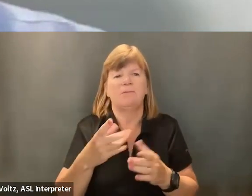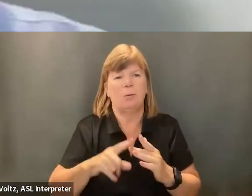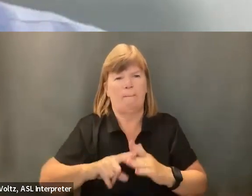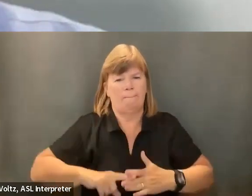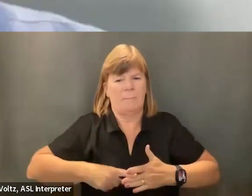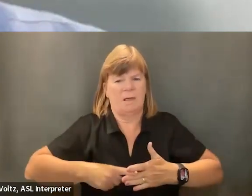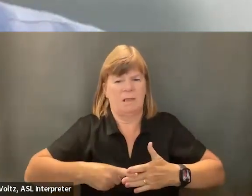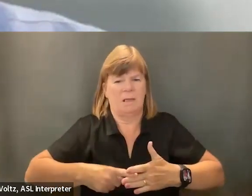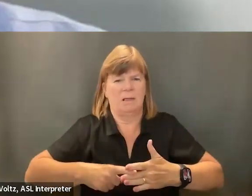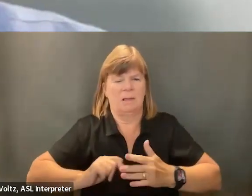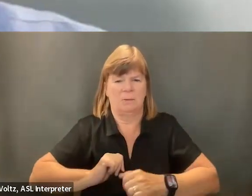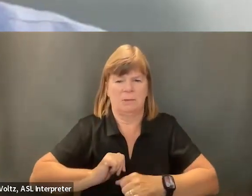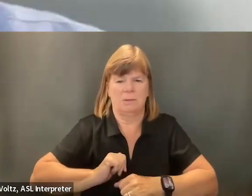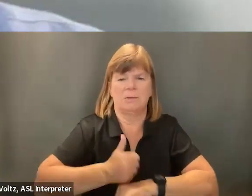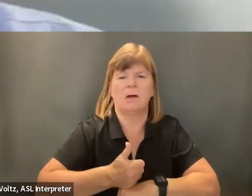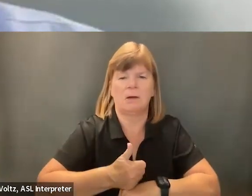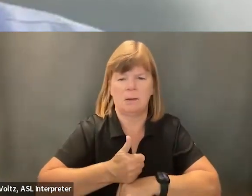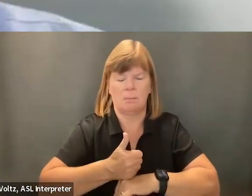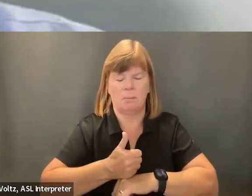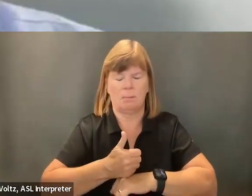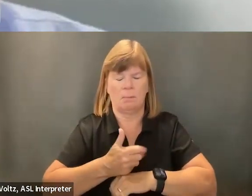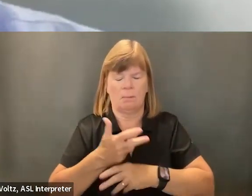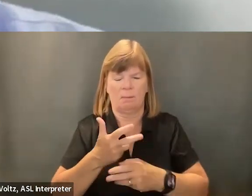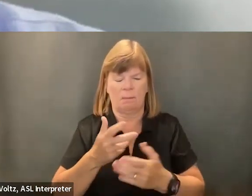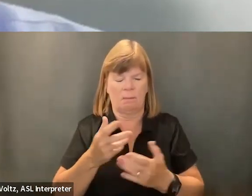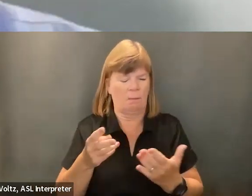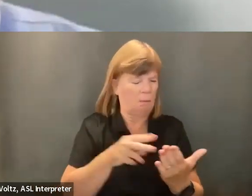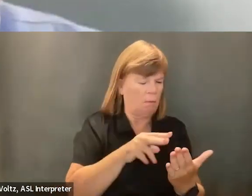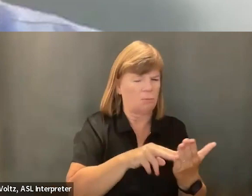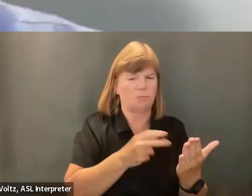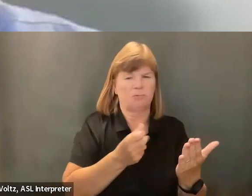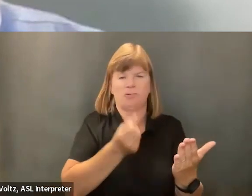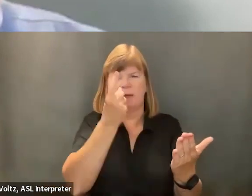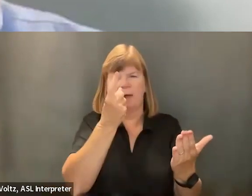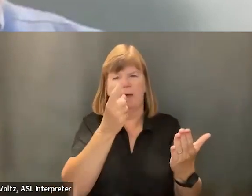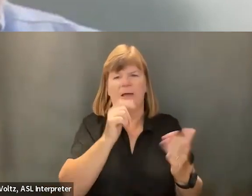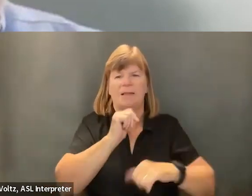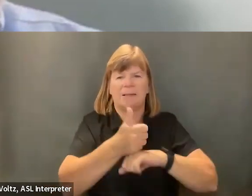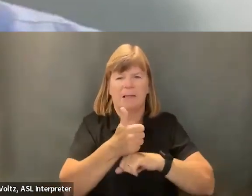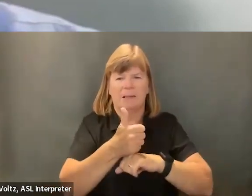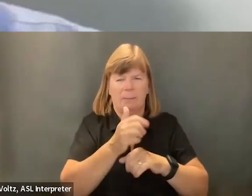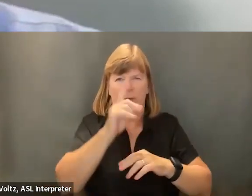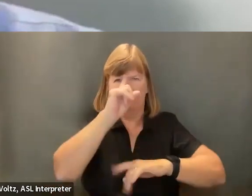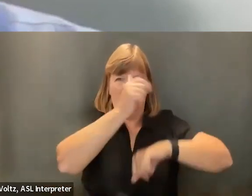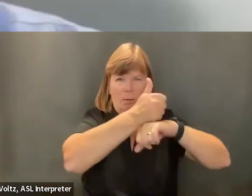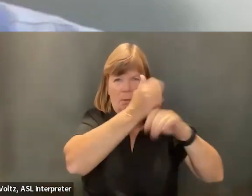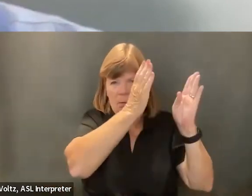understanding a text you might read that provides an organization for you it gives you a place to